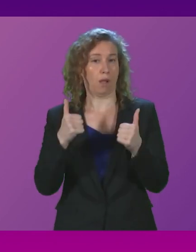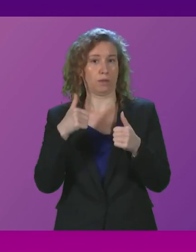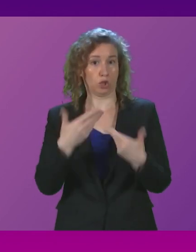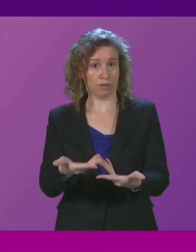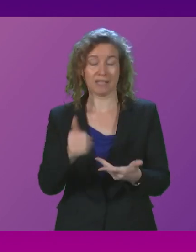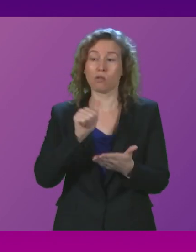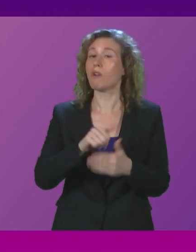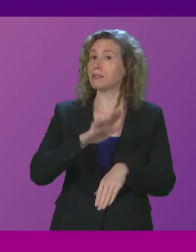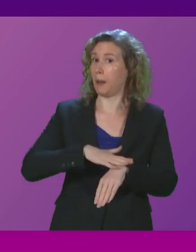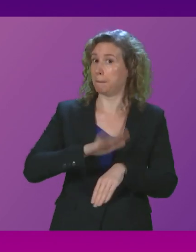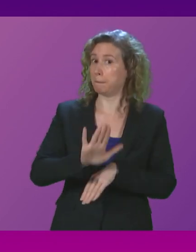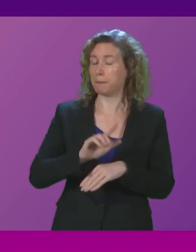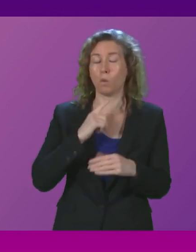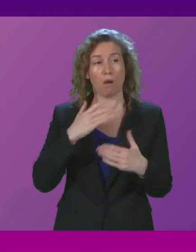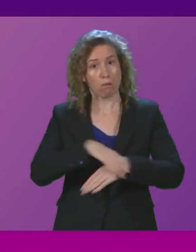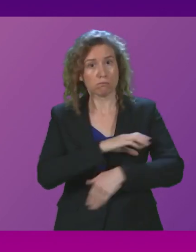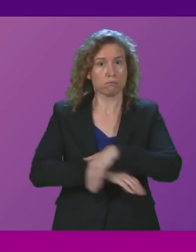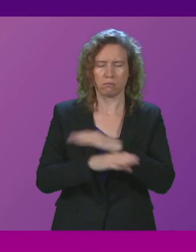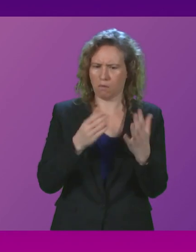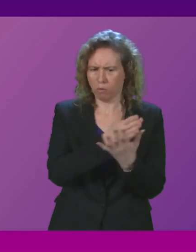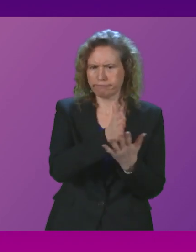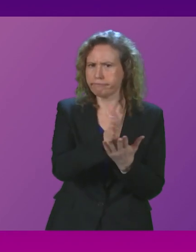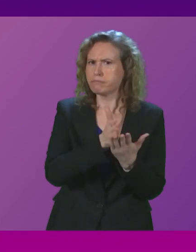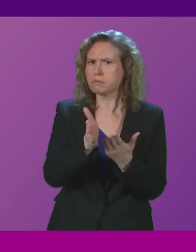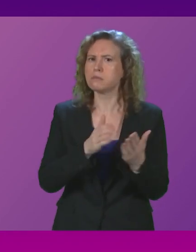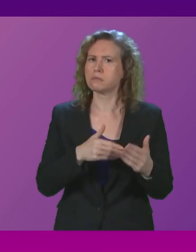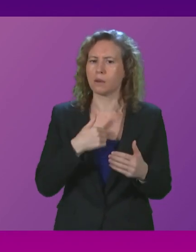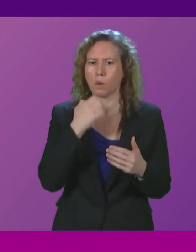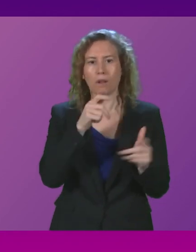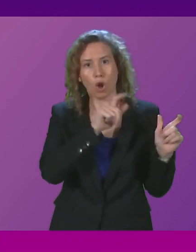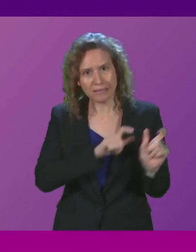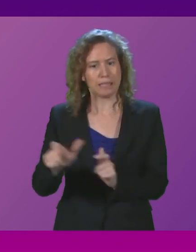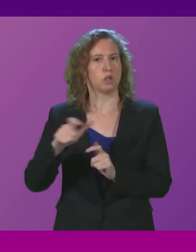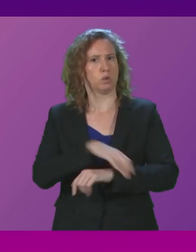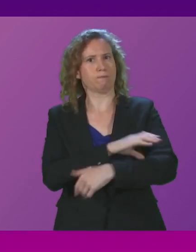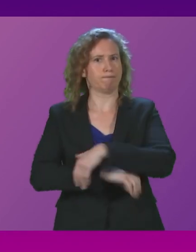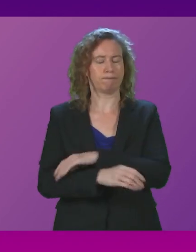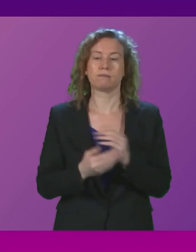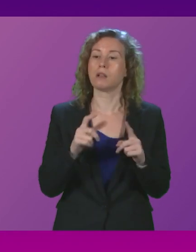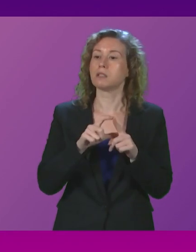We are taking action across all those strands and will continue to do so.